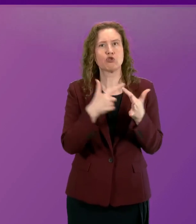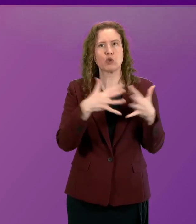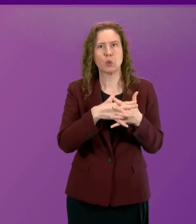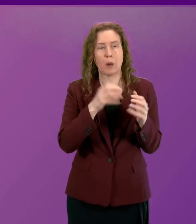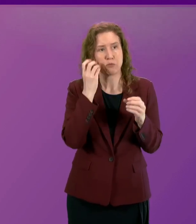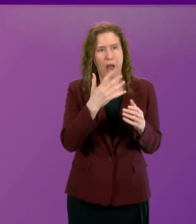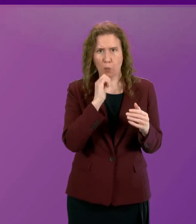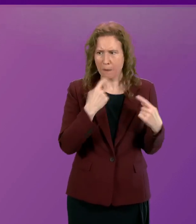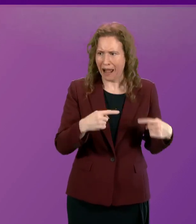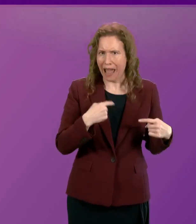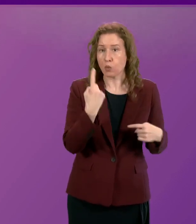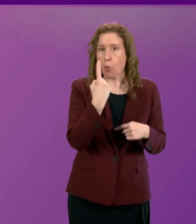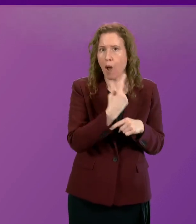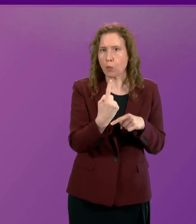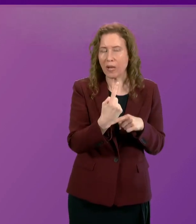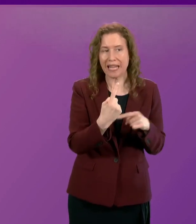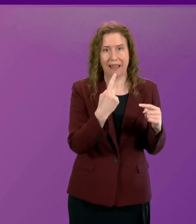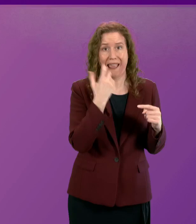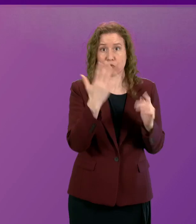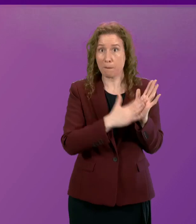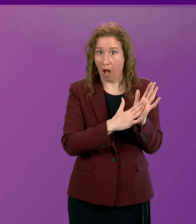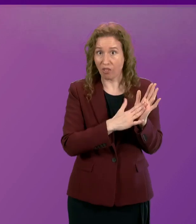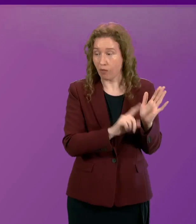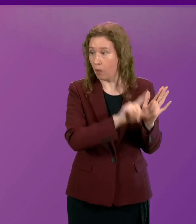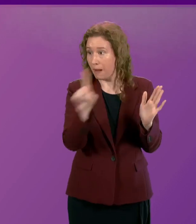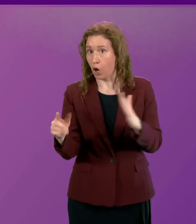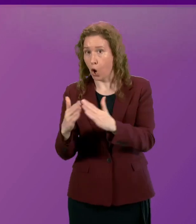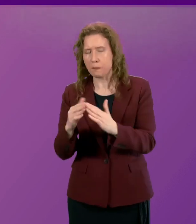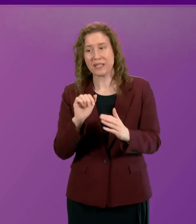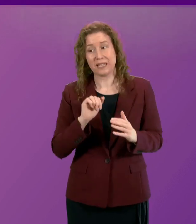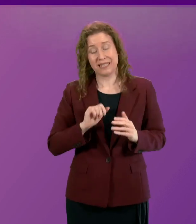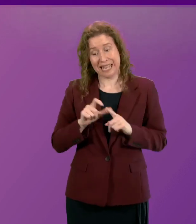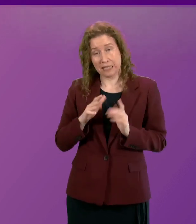with one week a month out of prison. Demi’s mum, Helen, said: